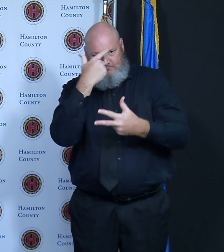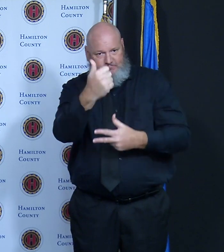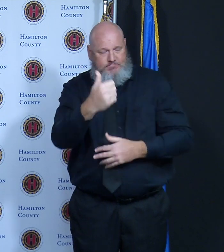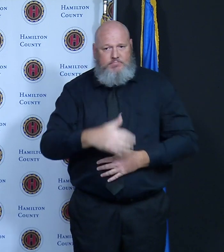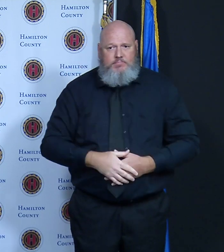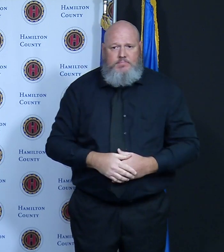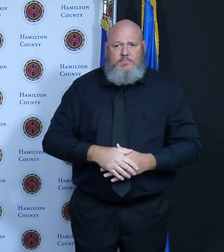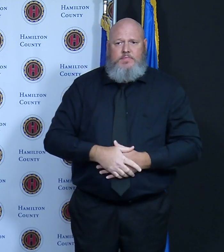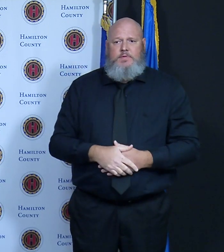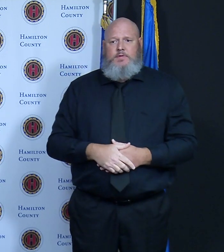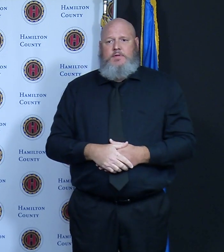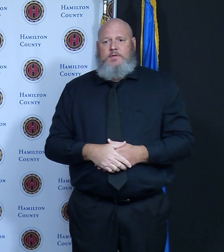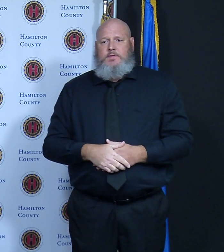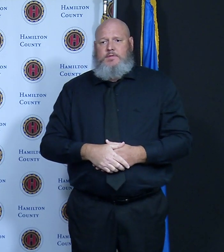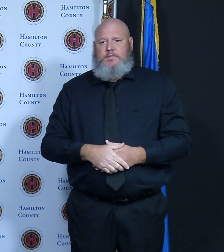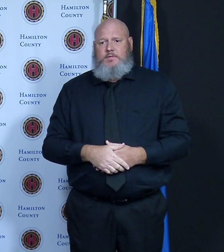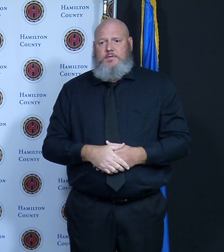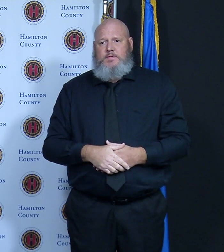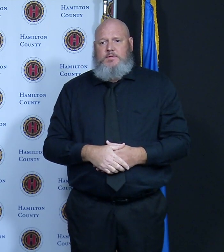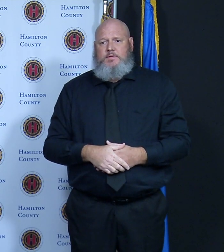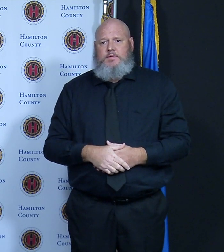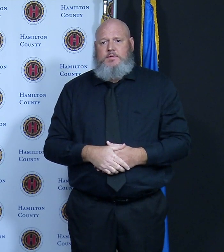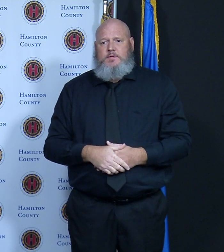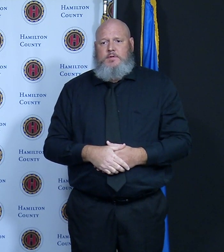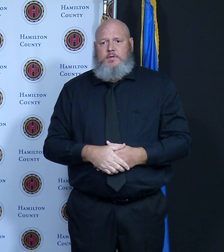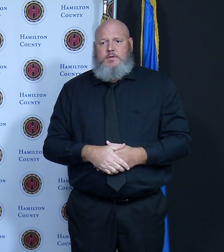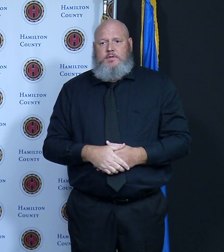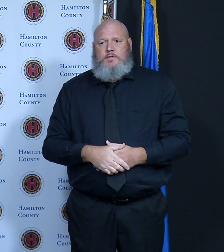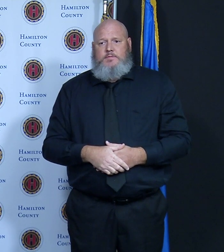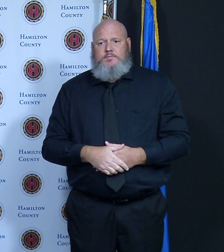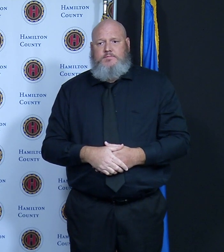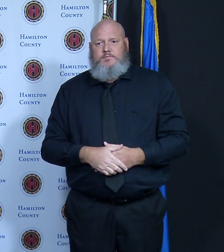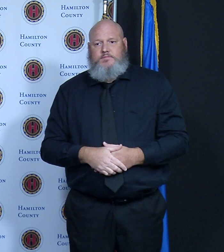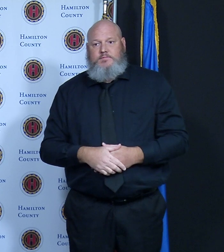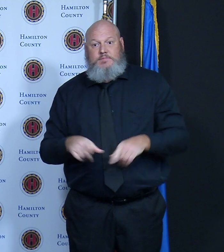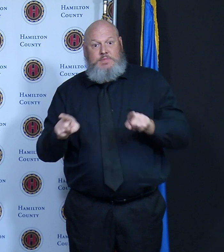focus as an agency is to coordinate all the different entities across the board